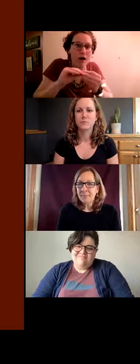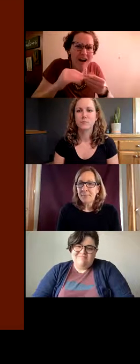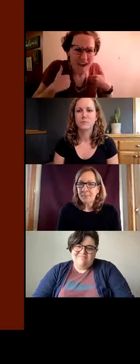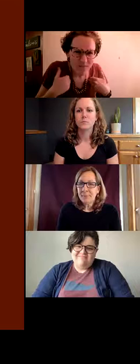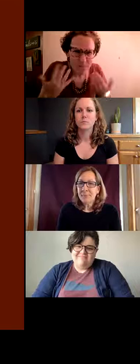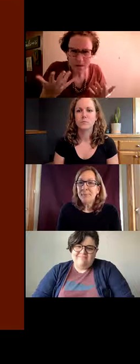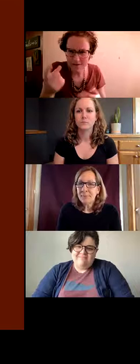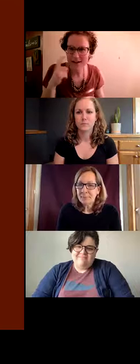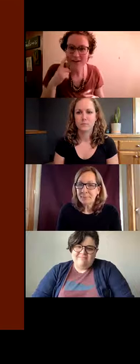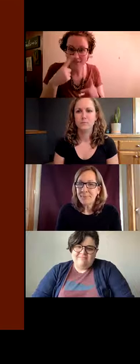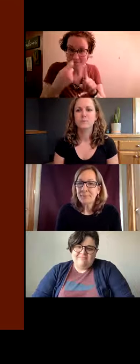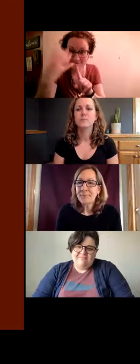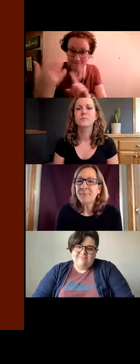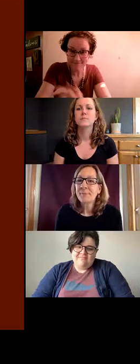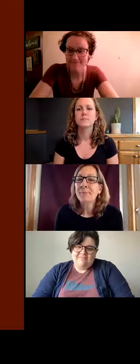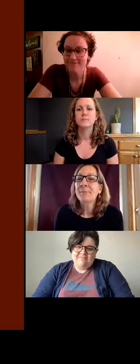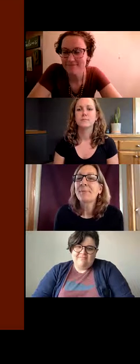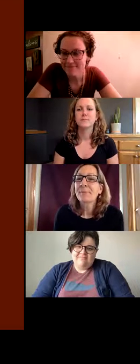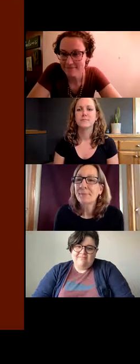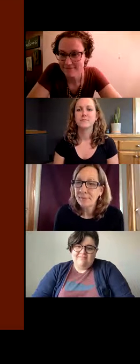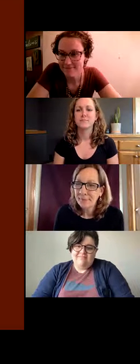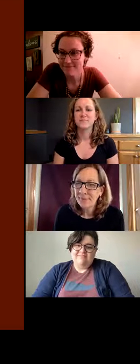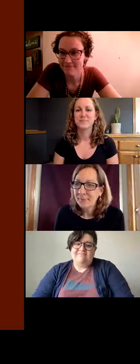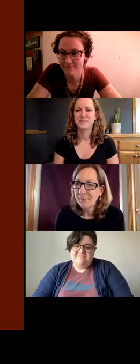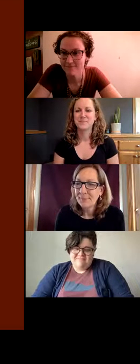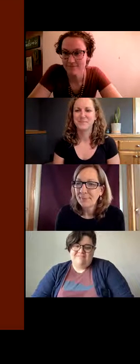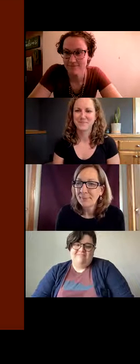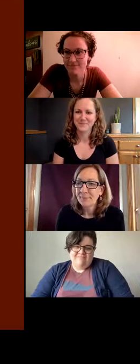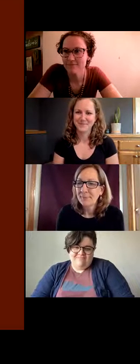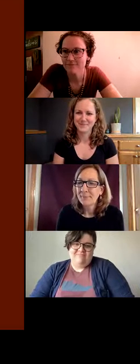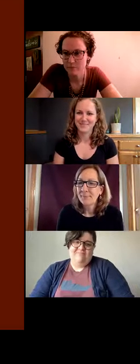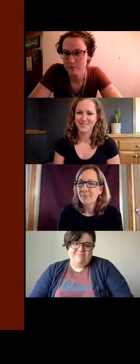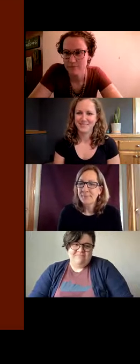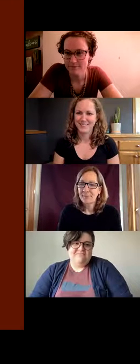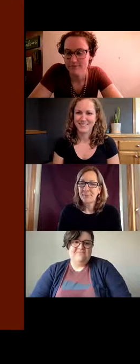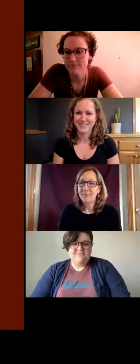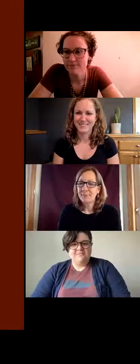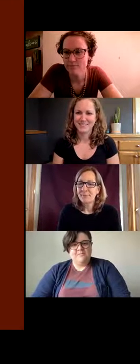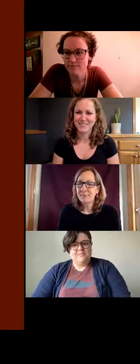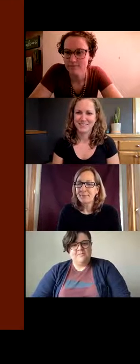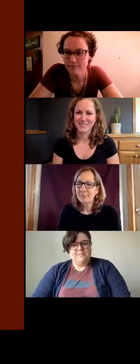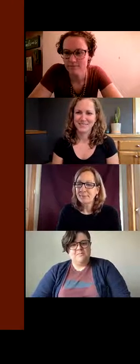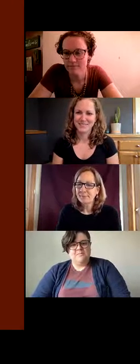we know that we have our education, our school, that makes the whole child, but we also have more services to offer.